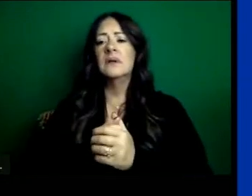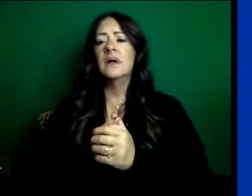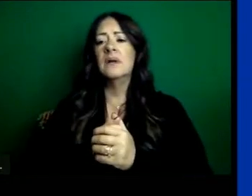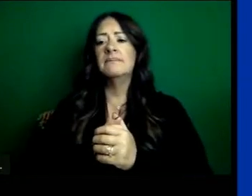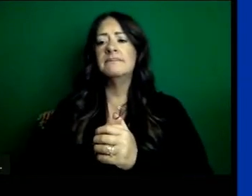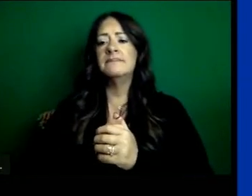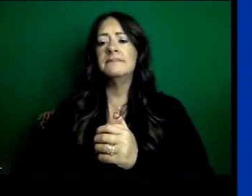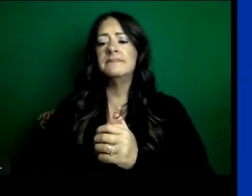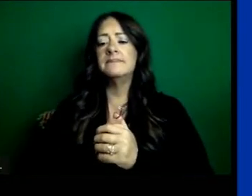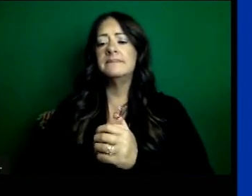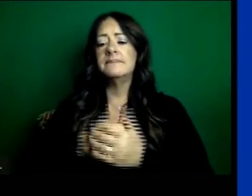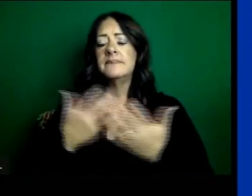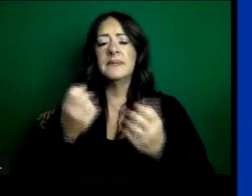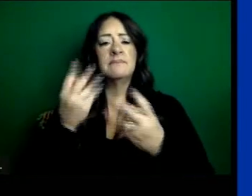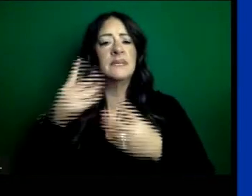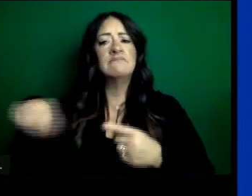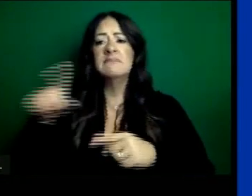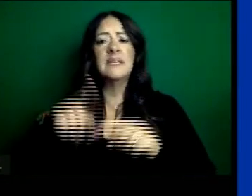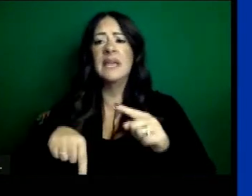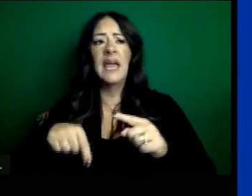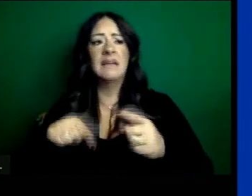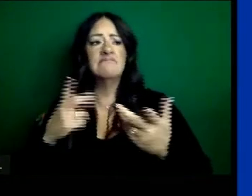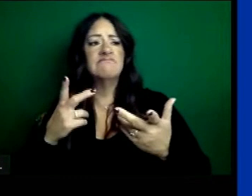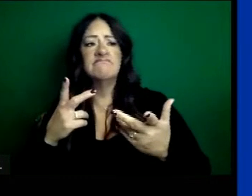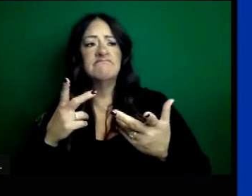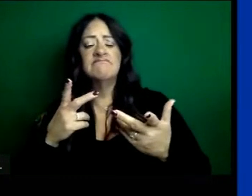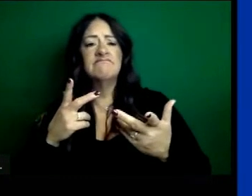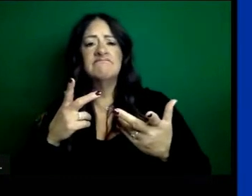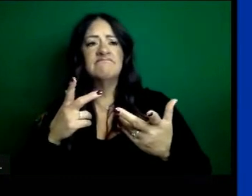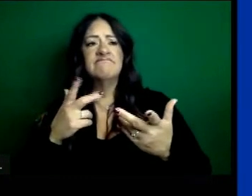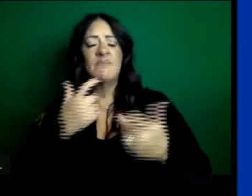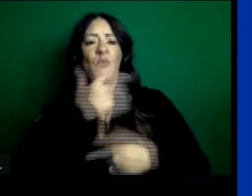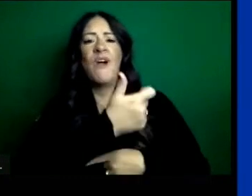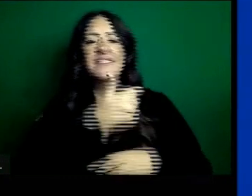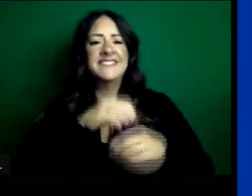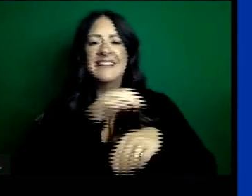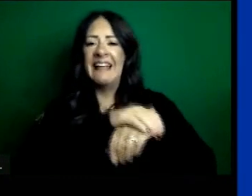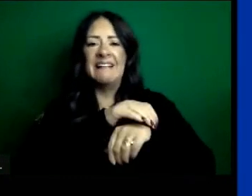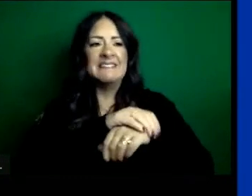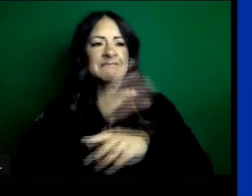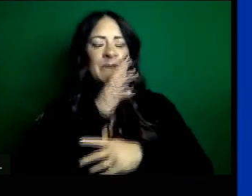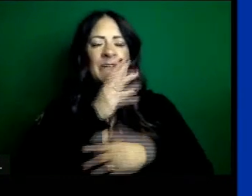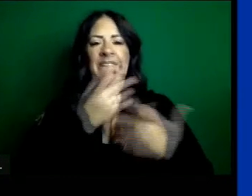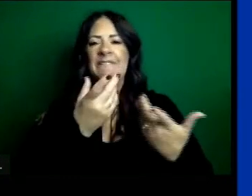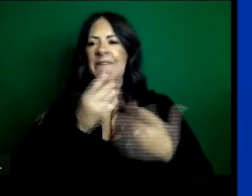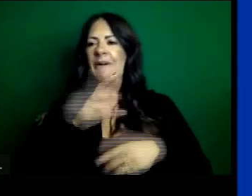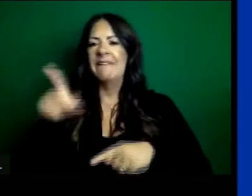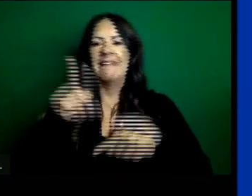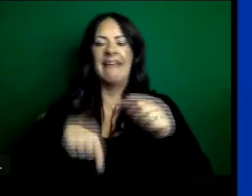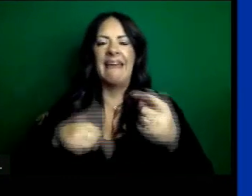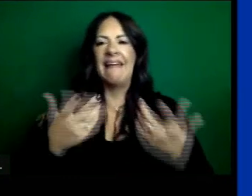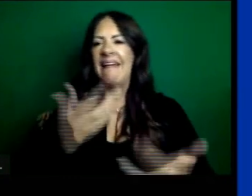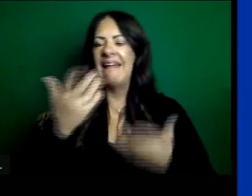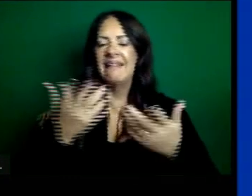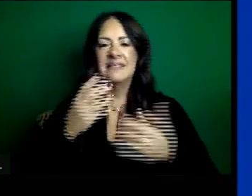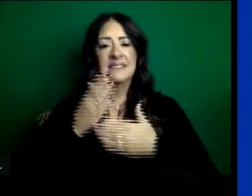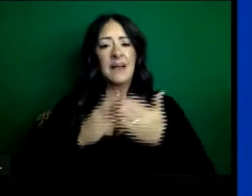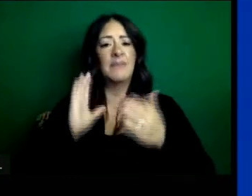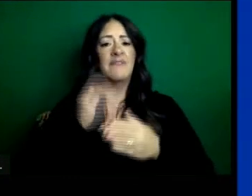INDIVIDUALS WHO CAN REACH A NUMBER OF FOLKS ACROSS OUR